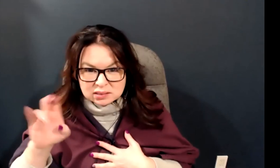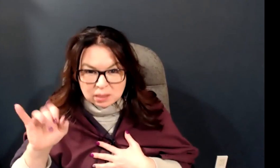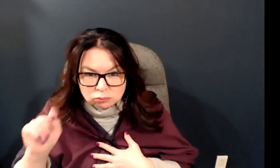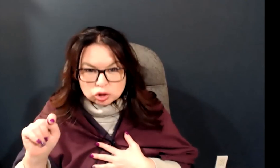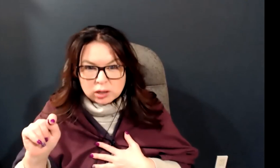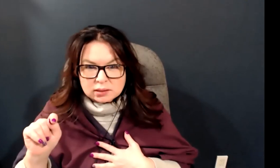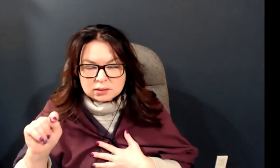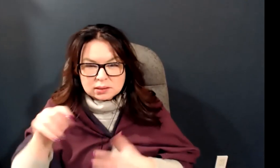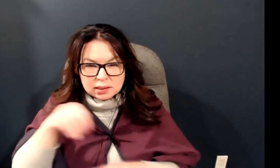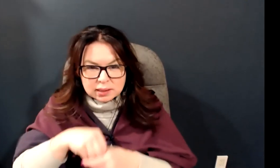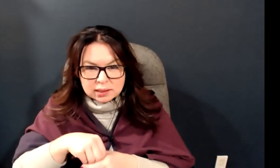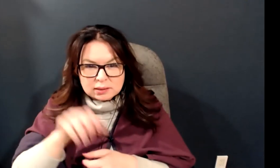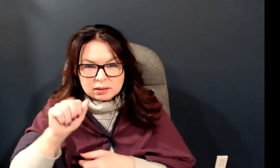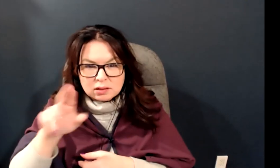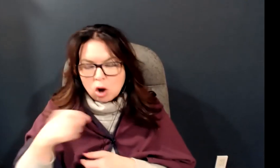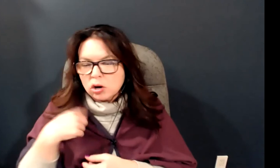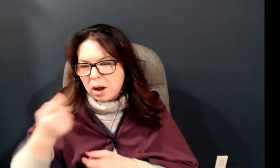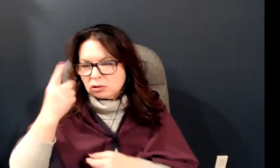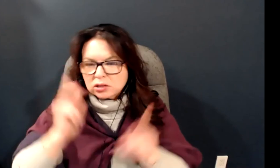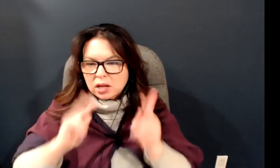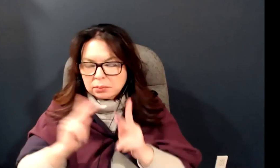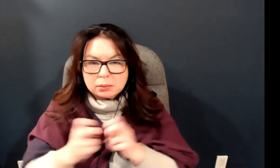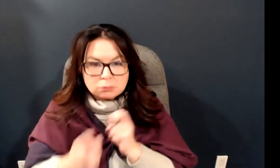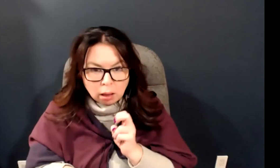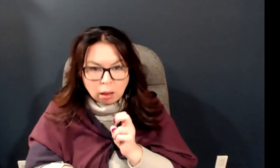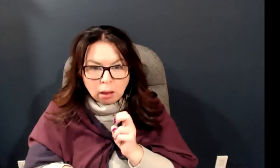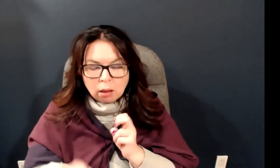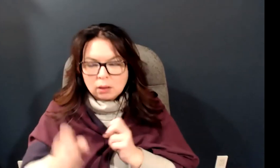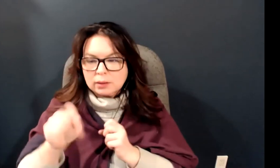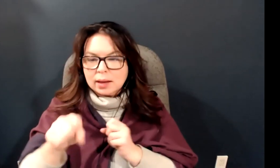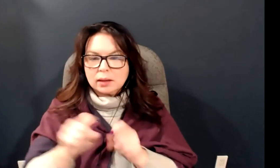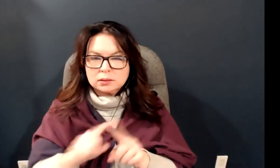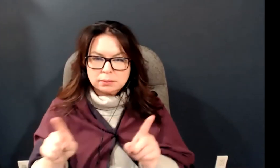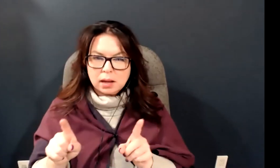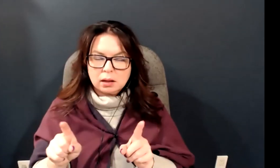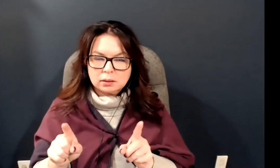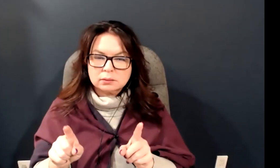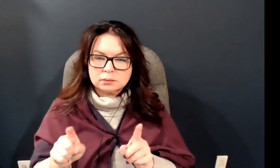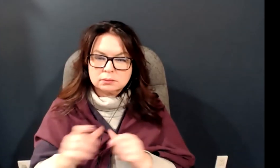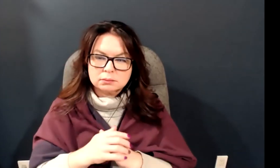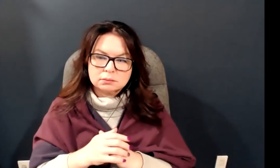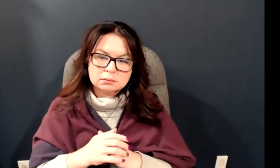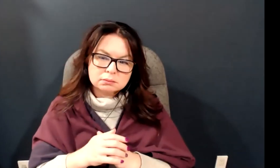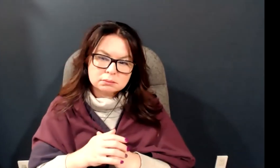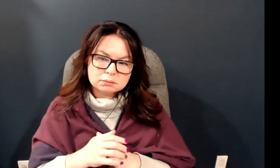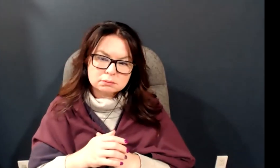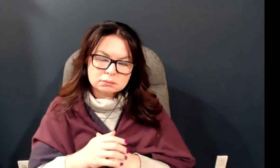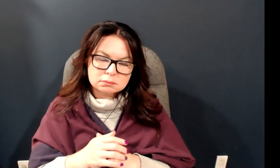internet. I mean, it's just gotten worse, it really has because there's so much that